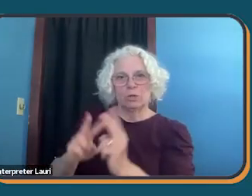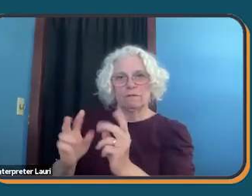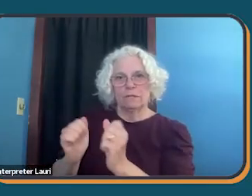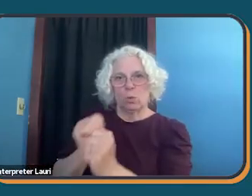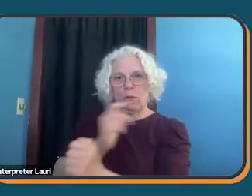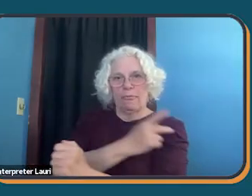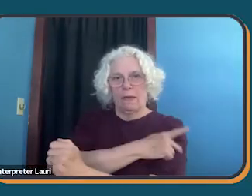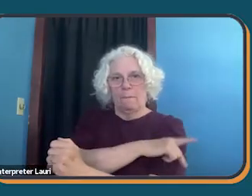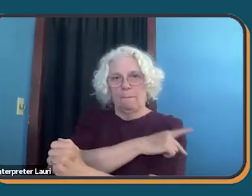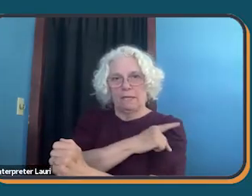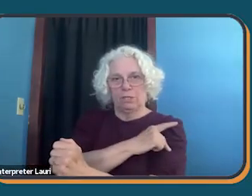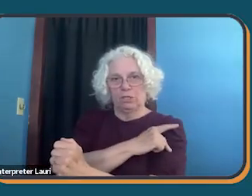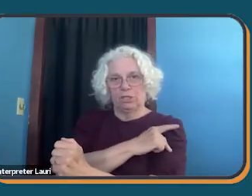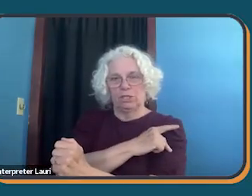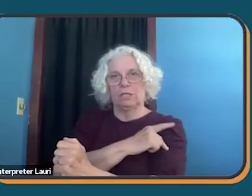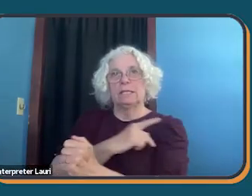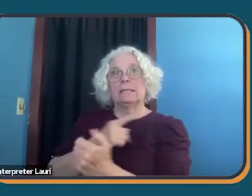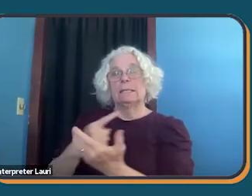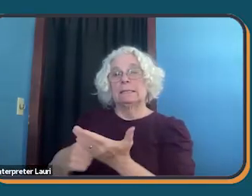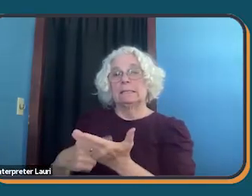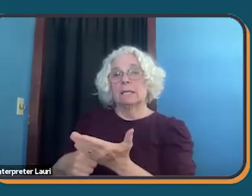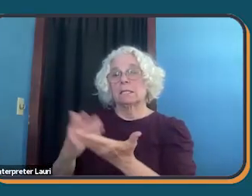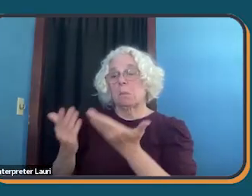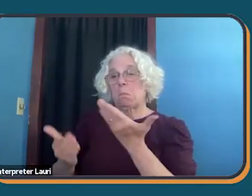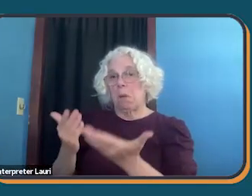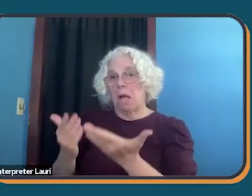highlighting critical accommodation possibilities